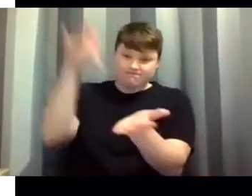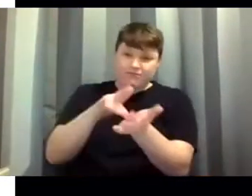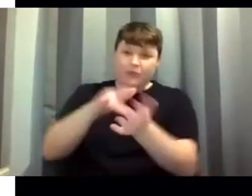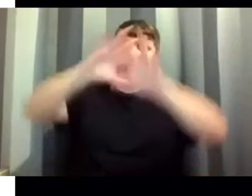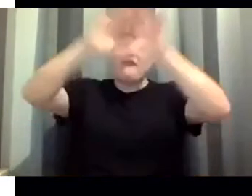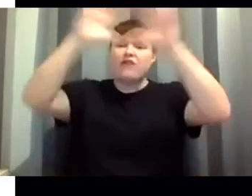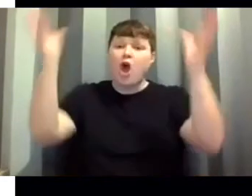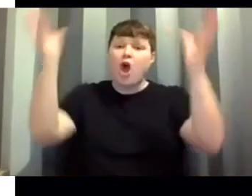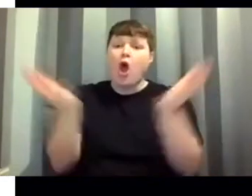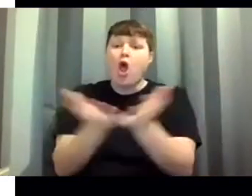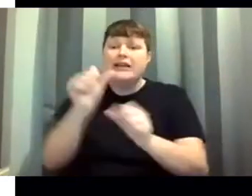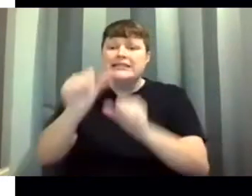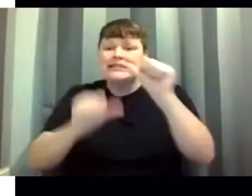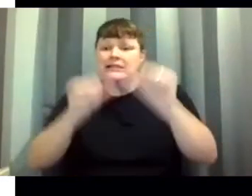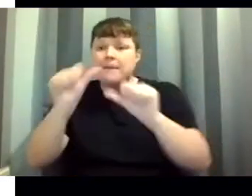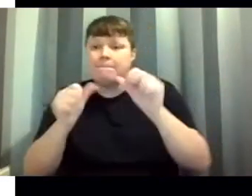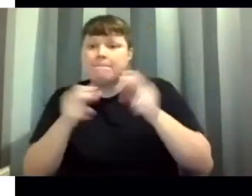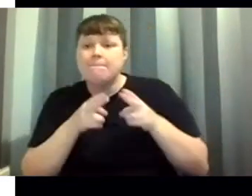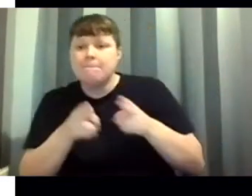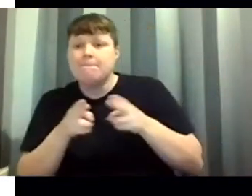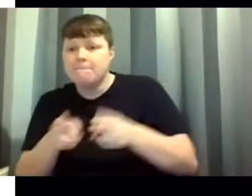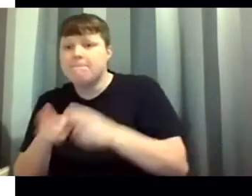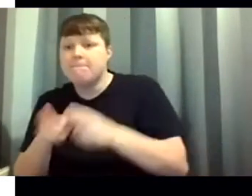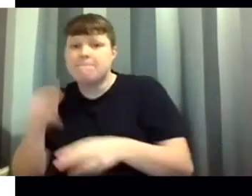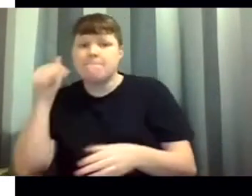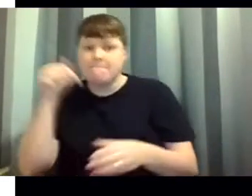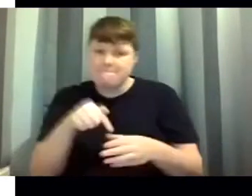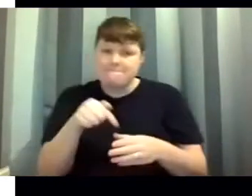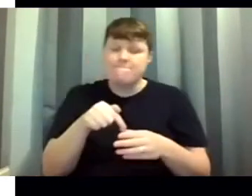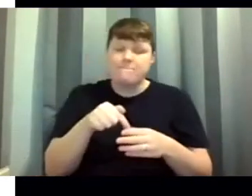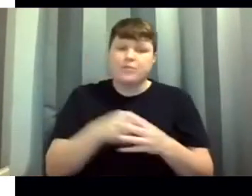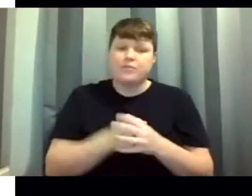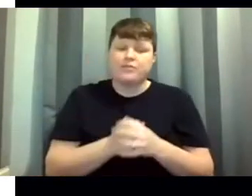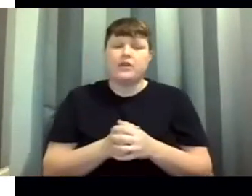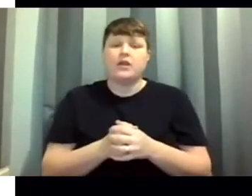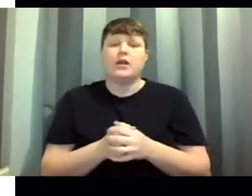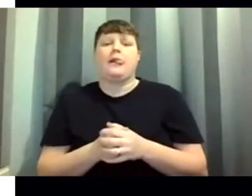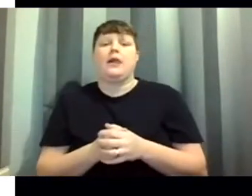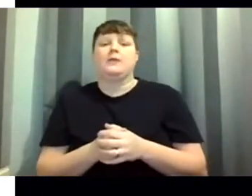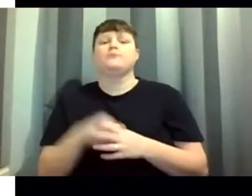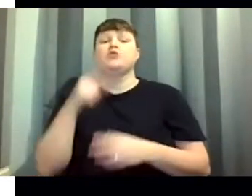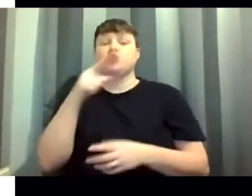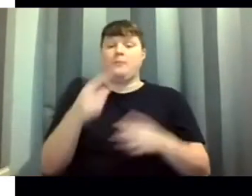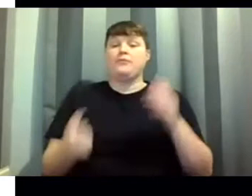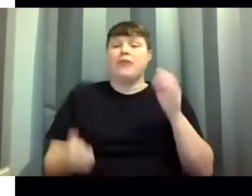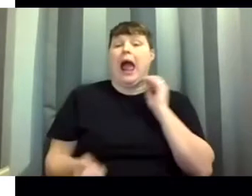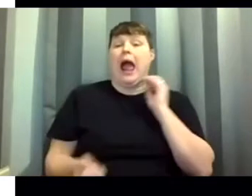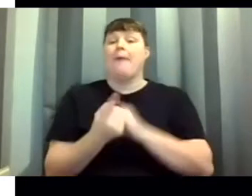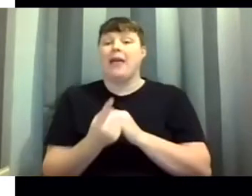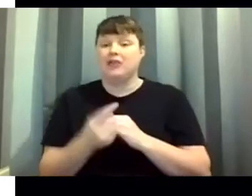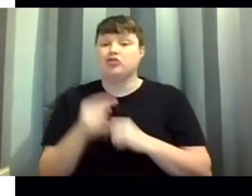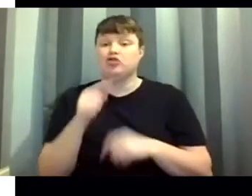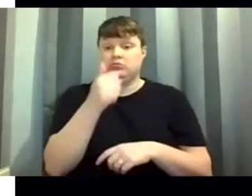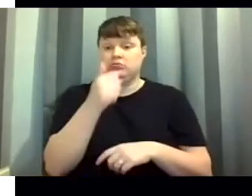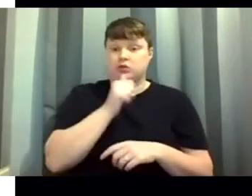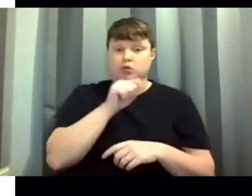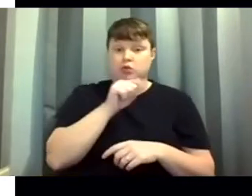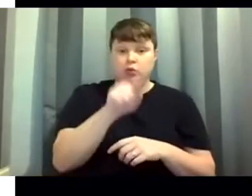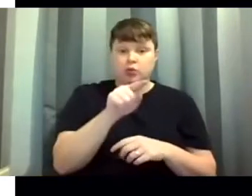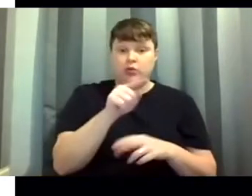has to reflect that. The application that a model is being used for sets the need for its resolution,